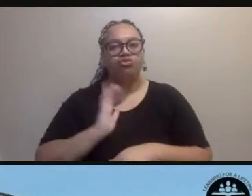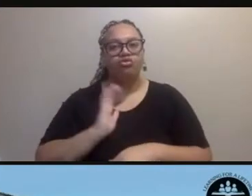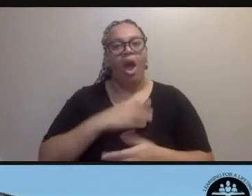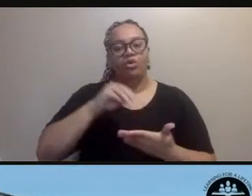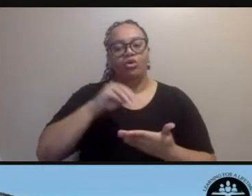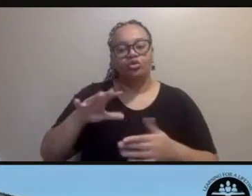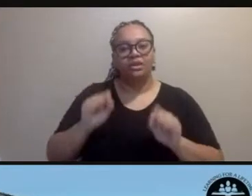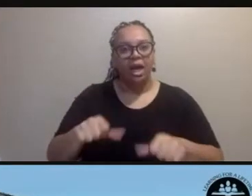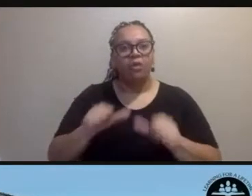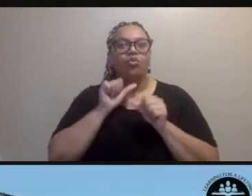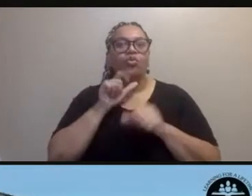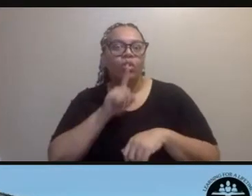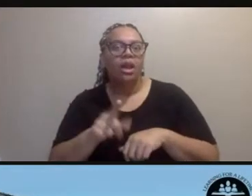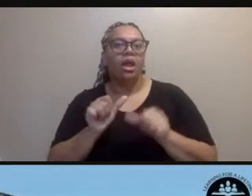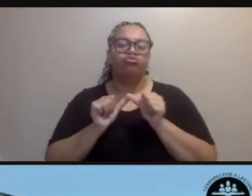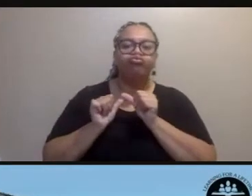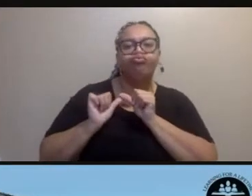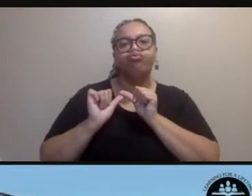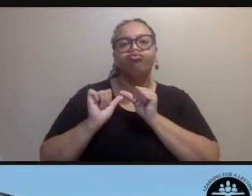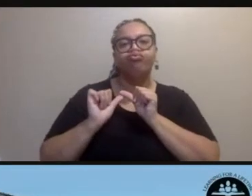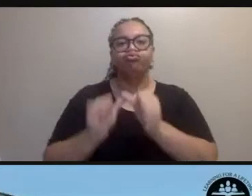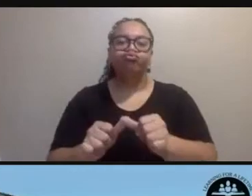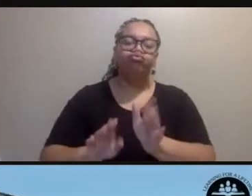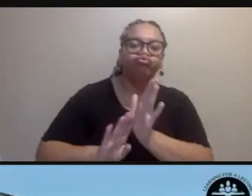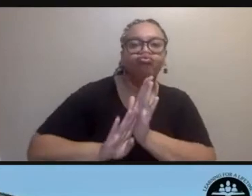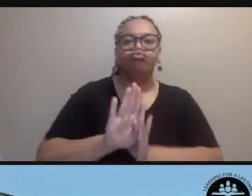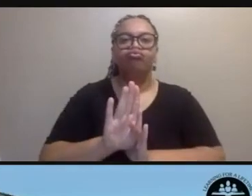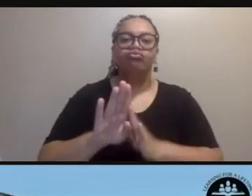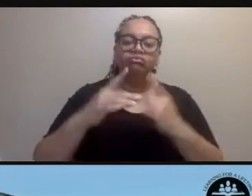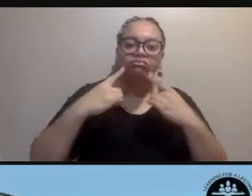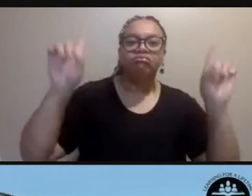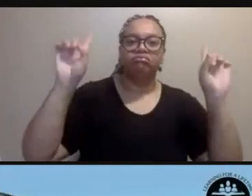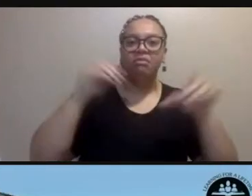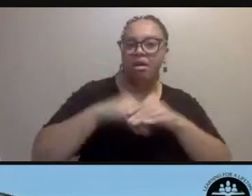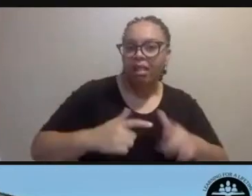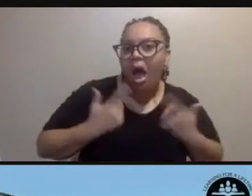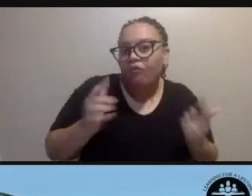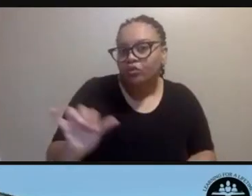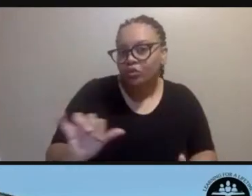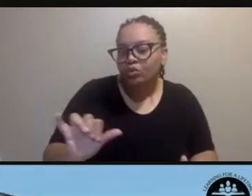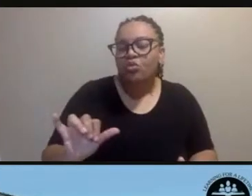BUT IT'S NOT A GOOD NUMBER TO FIGURE OUT LIKE. ALL RIGHT. WHO'S GOING TO BE DONE WITH THE SCHOOL WHEN IT'S GOING IT'S GOING TO THRIVE OUT IN